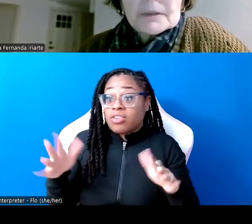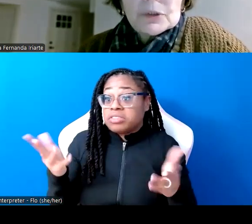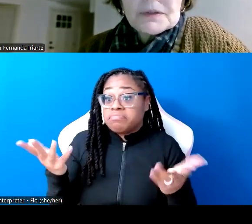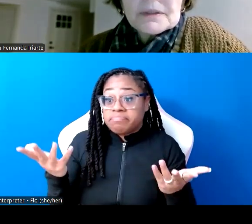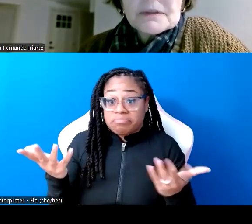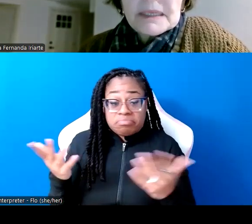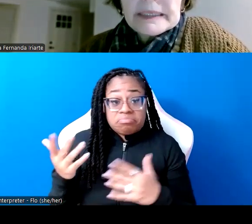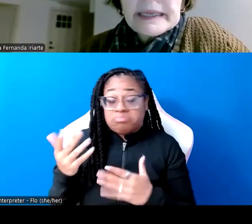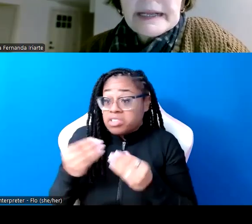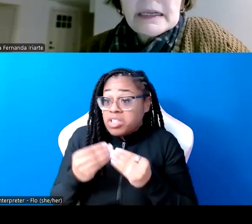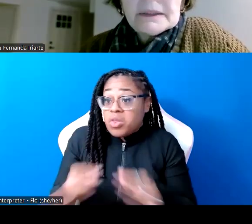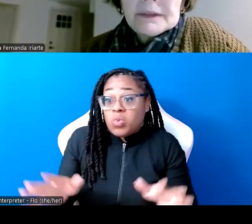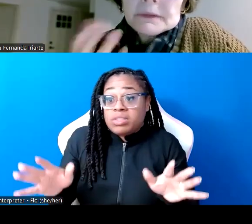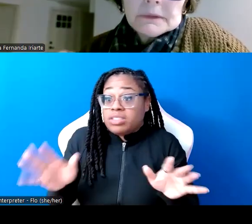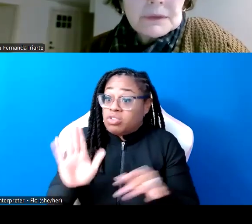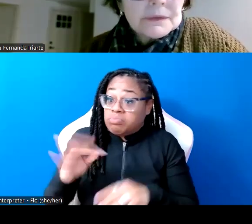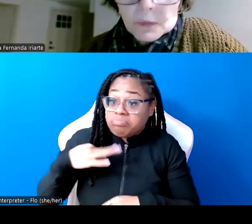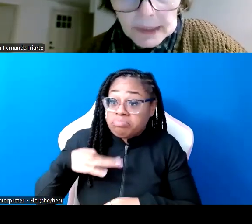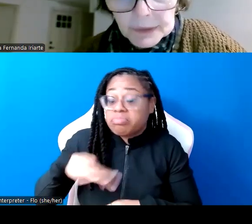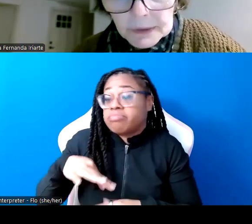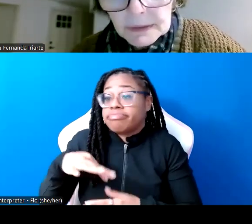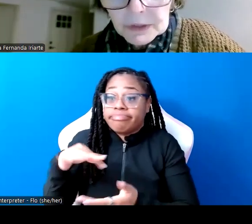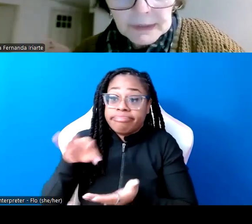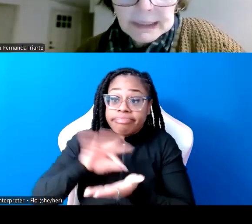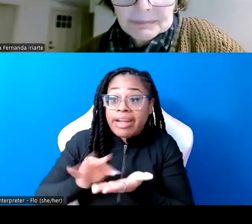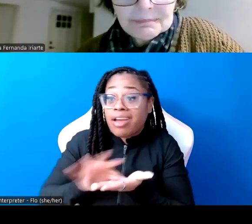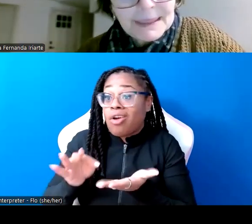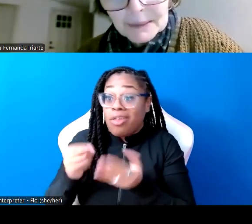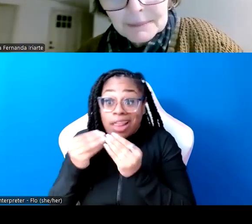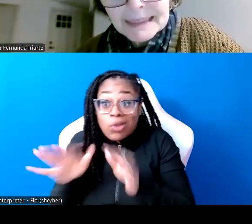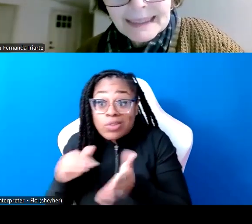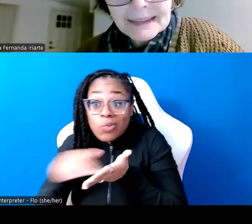loses Medi-Cal and then loses the waiver because you gotta be on Medi-Cal